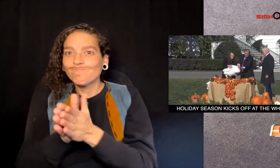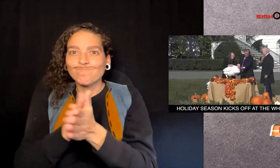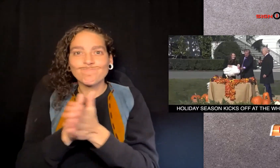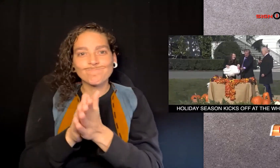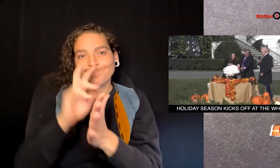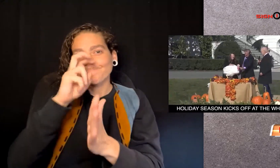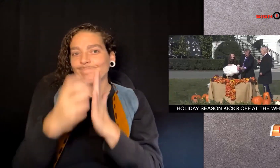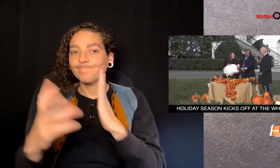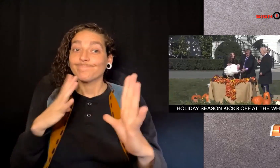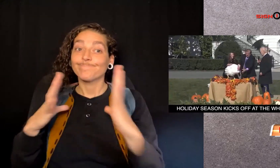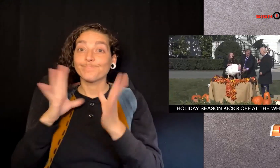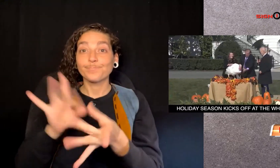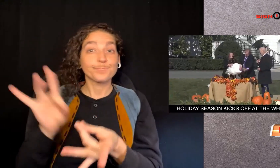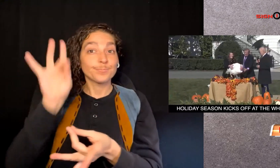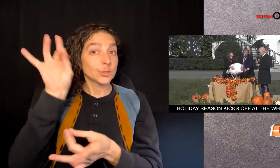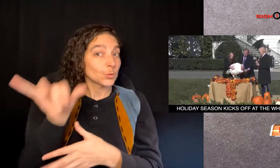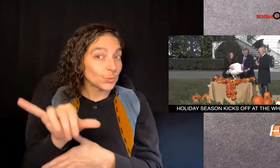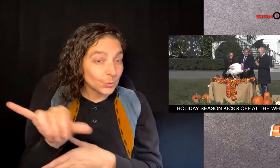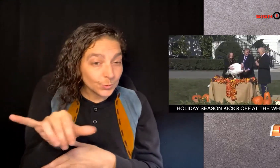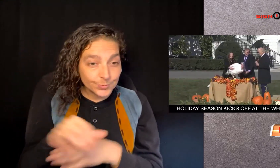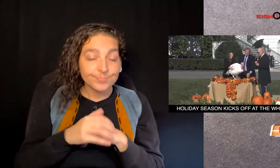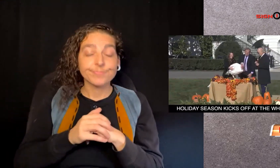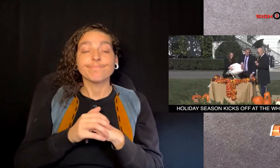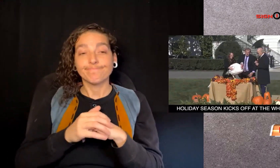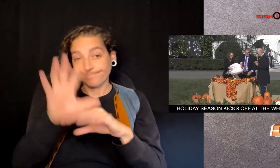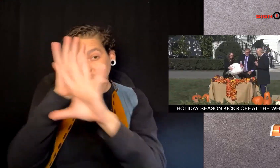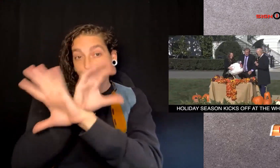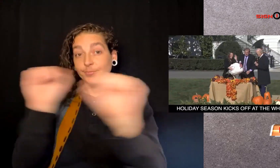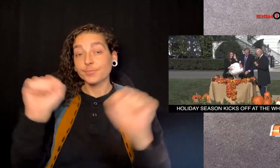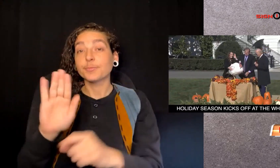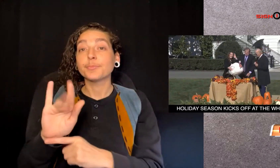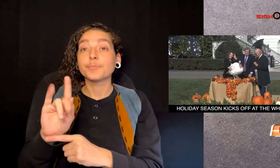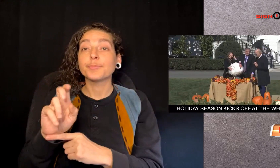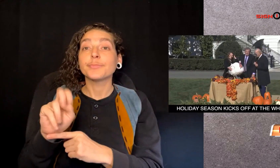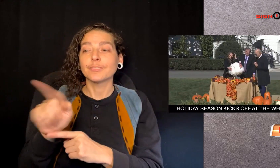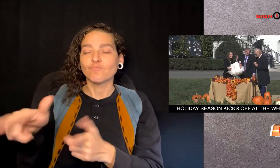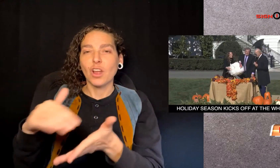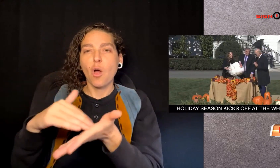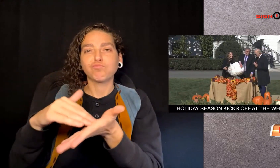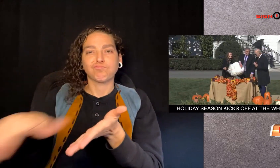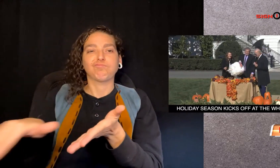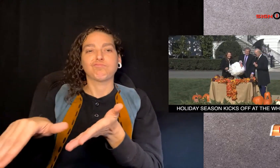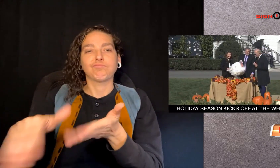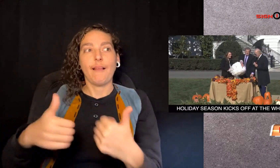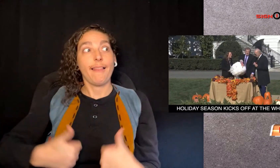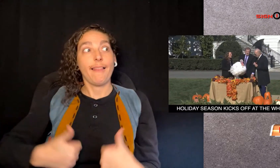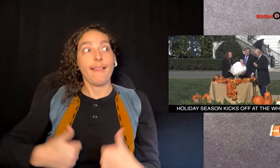the White House is getting into the holiday spirit too President Joe Biden spare the life